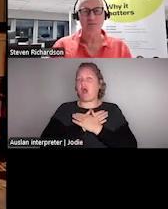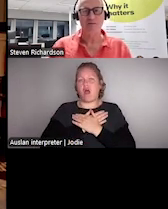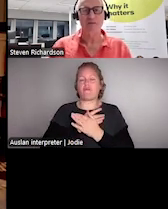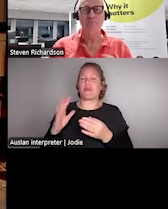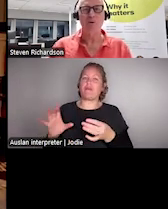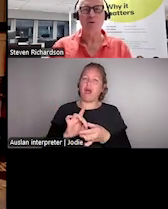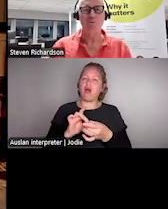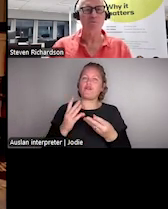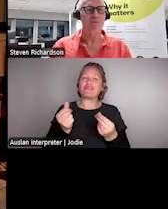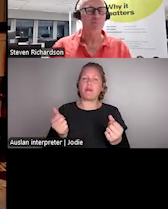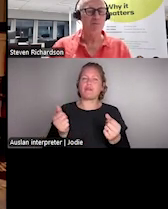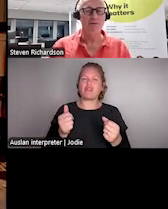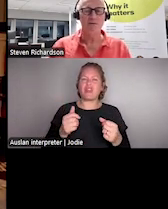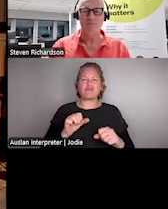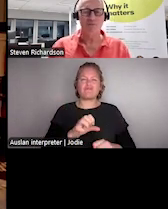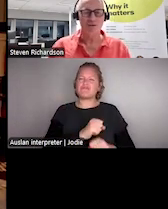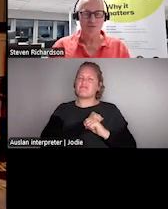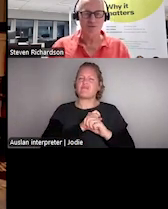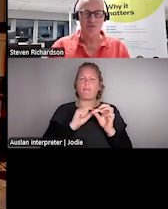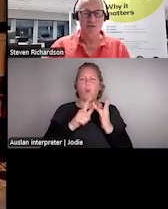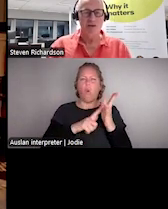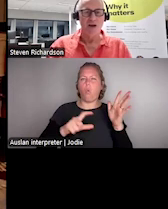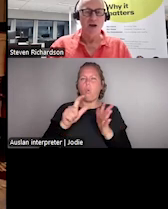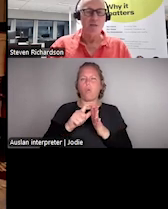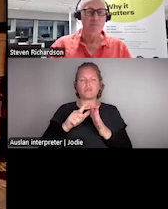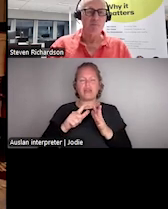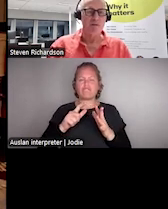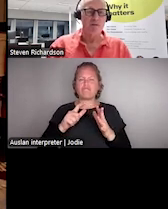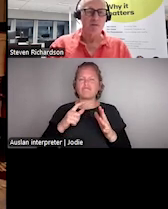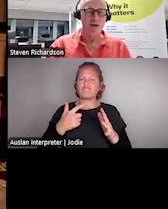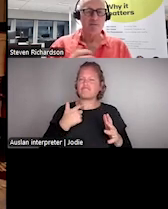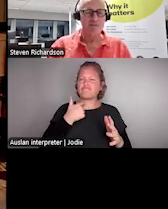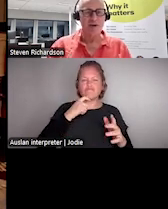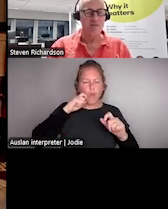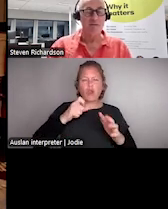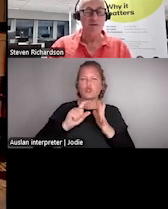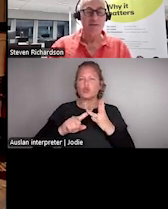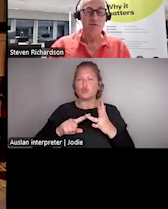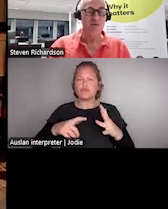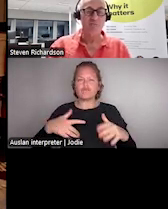things that are old and take an adventurous. Having said that, it does not mean you are going